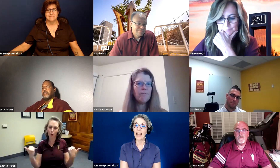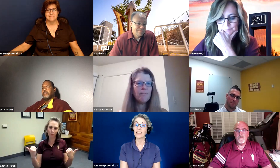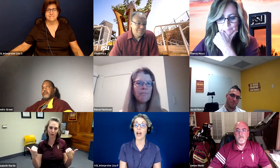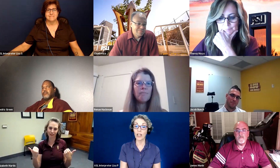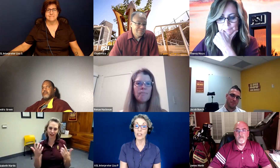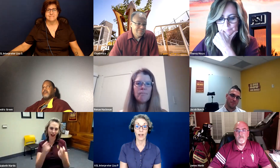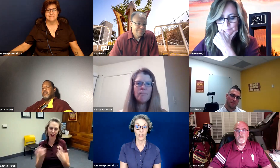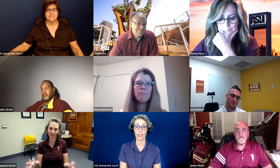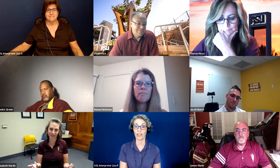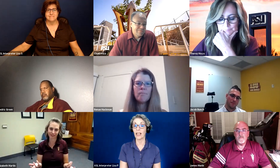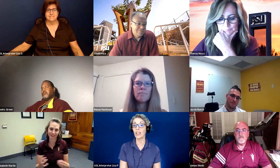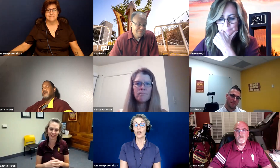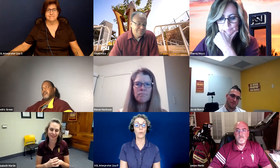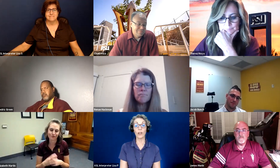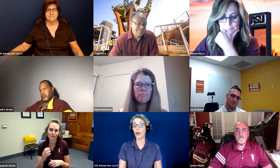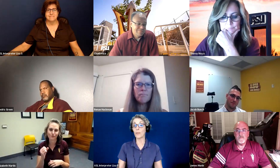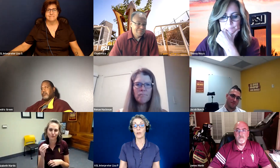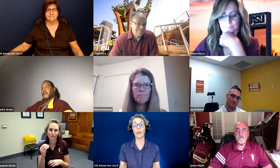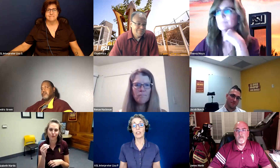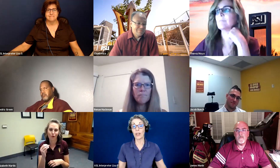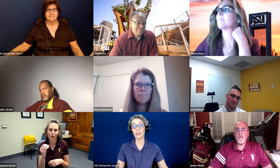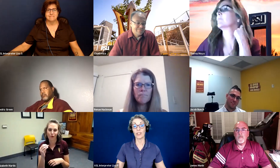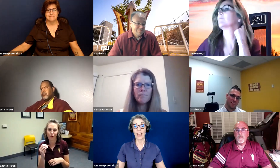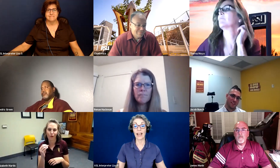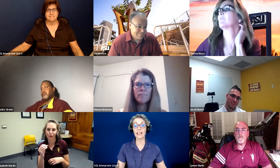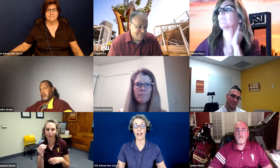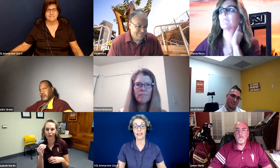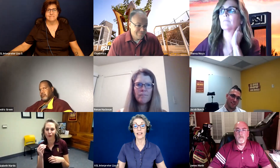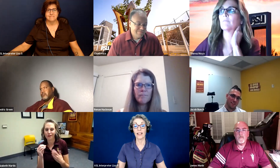We're open, we wish they would just ask us.